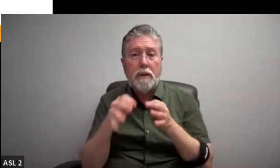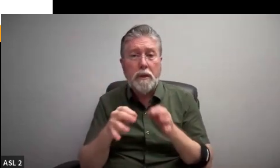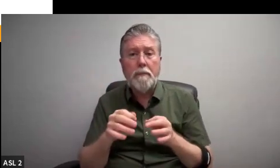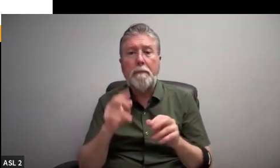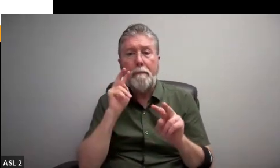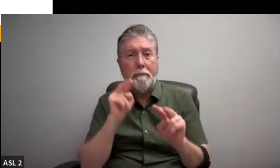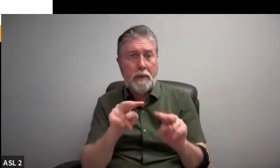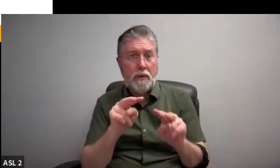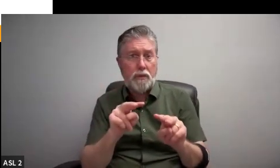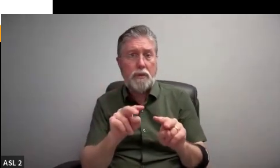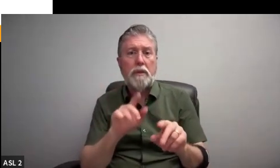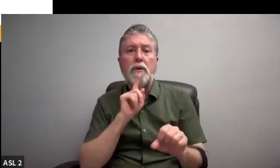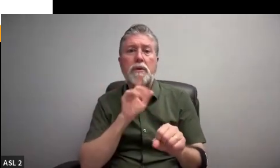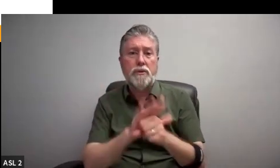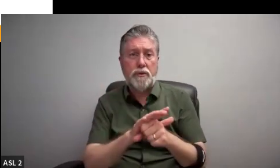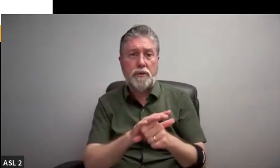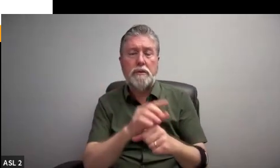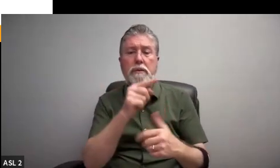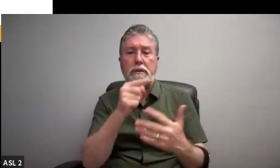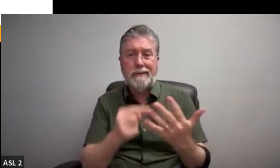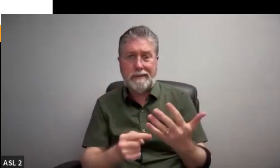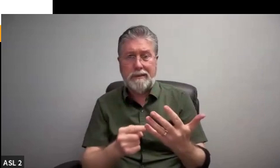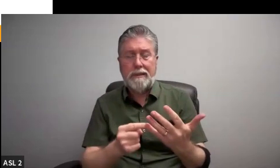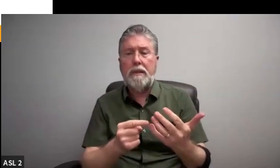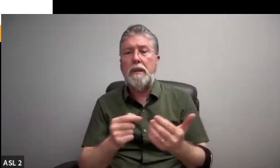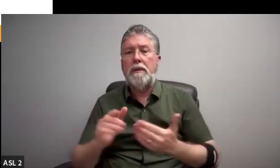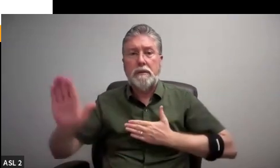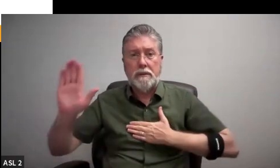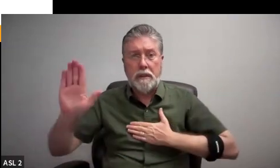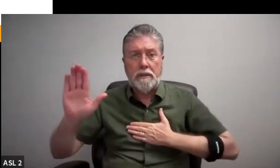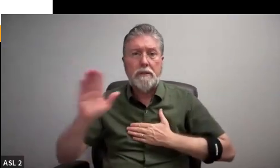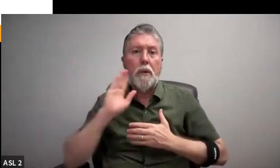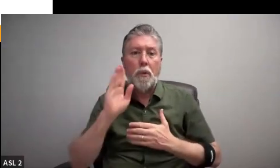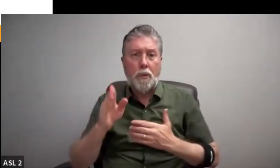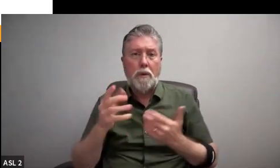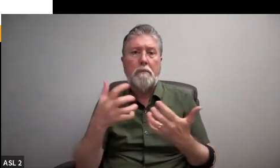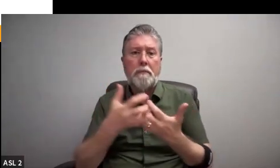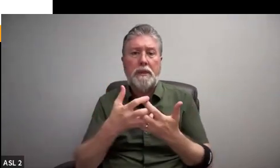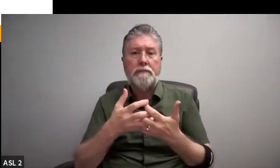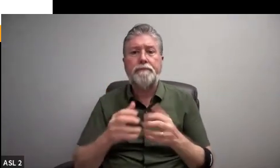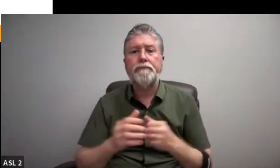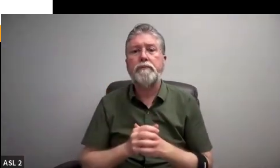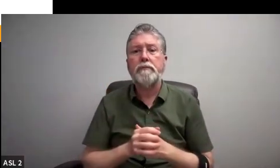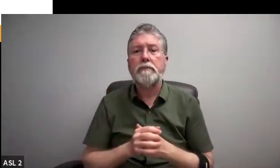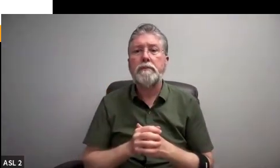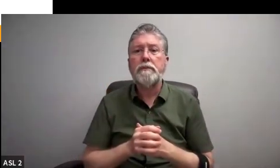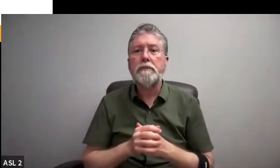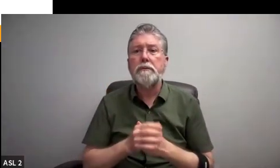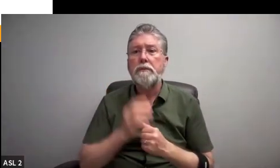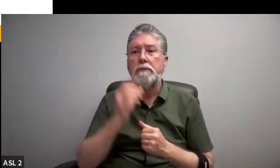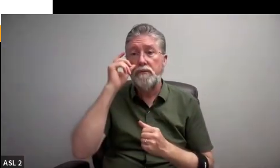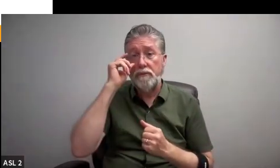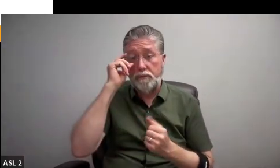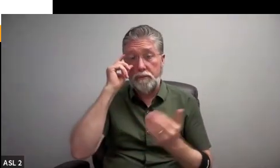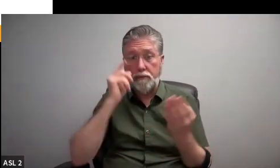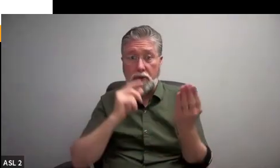of the assurances to which they attest are being met. Number 14 on the slide: